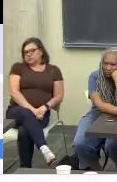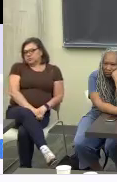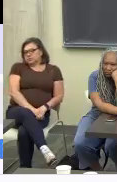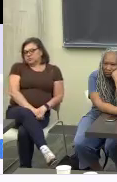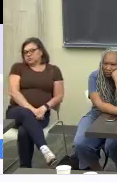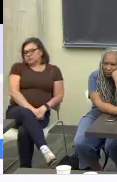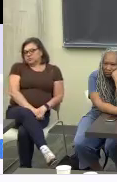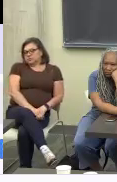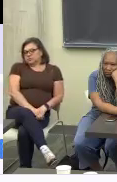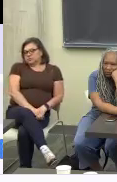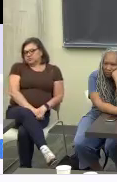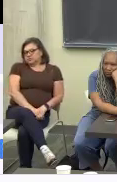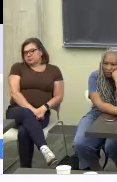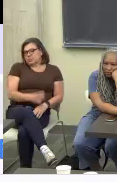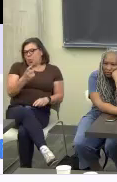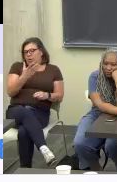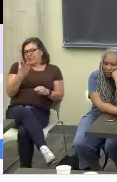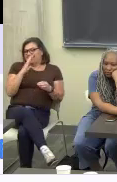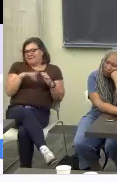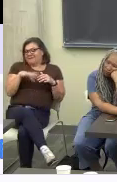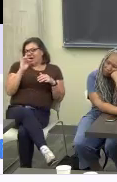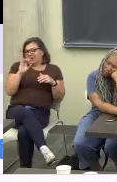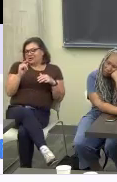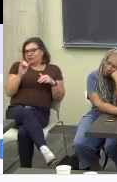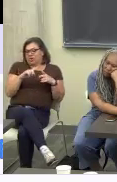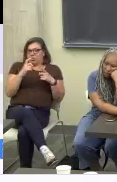to finding your tribe at a conference like this. One of the things about Portland in particular